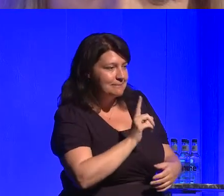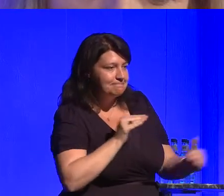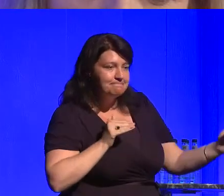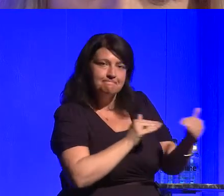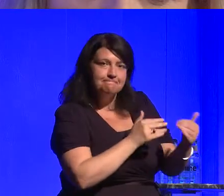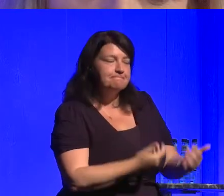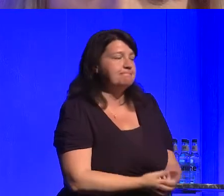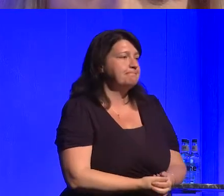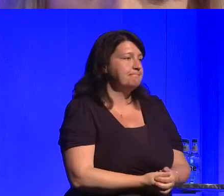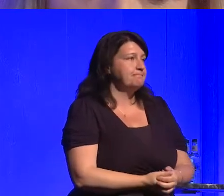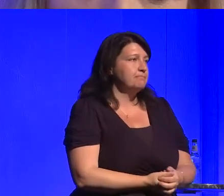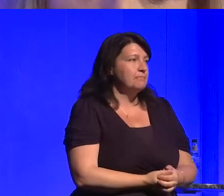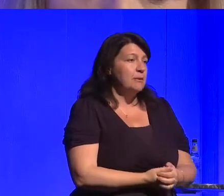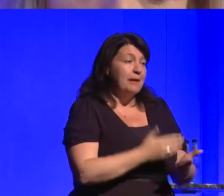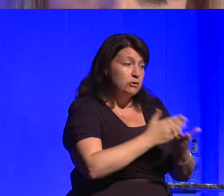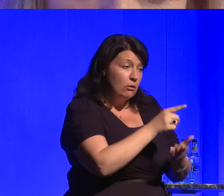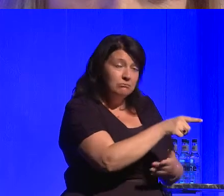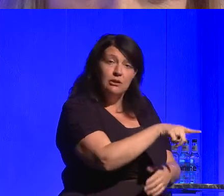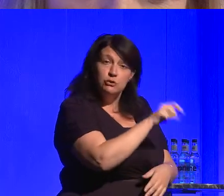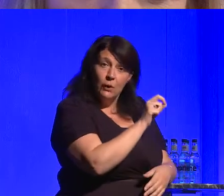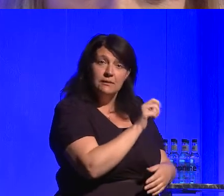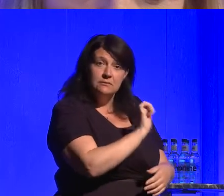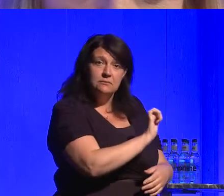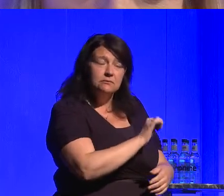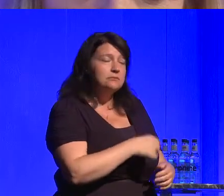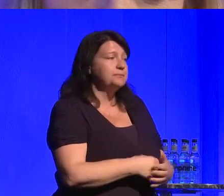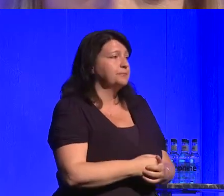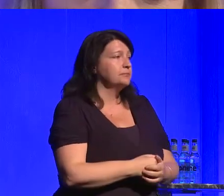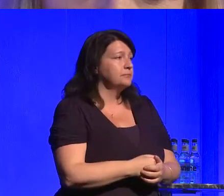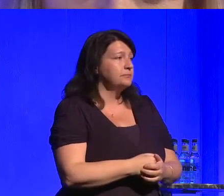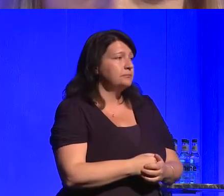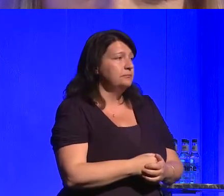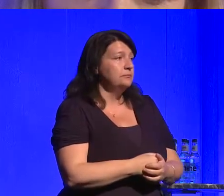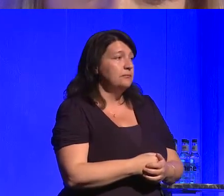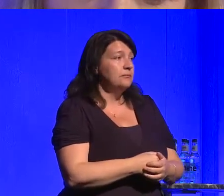do have the choice -- not only with respect to their own care, but wider.